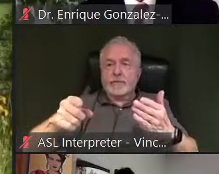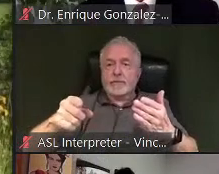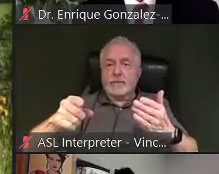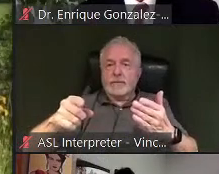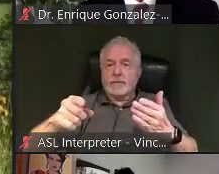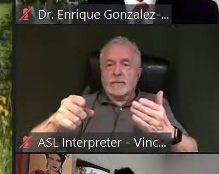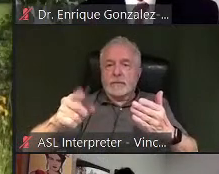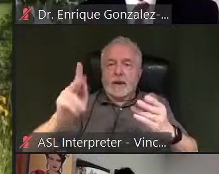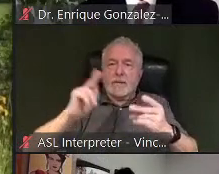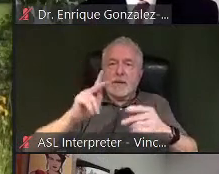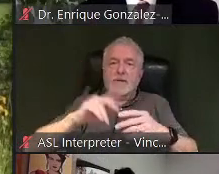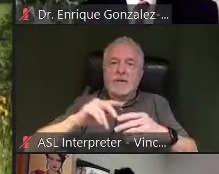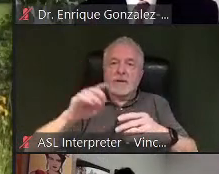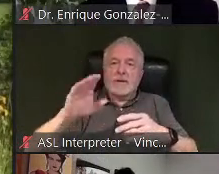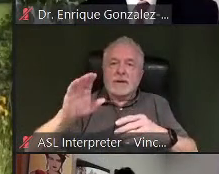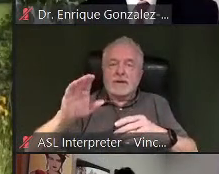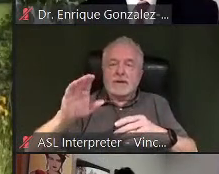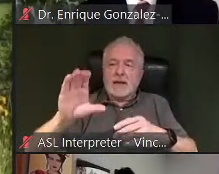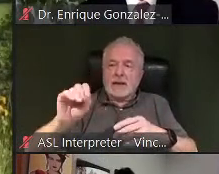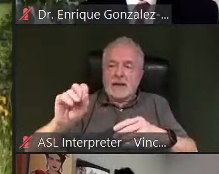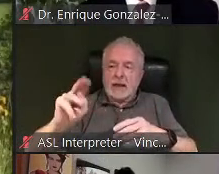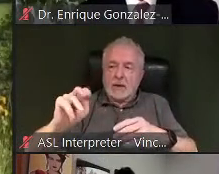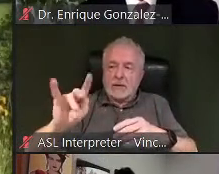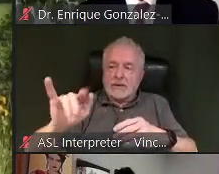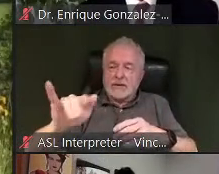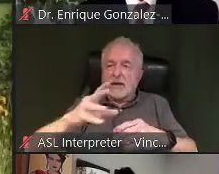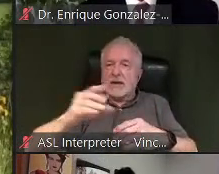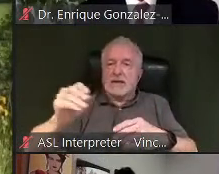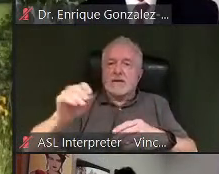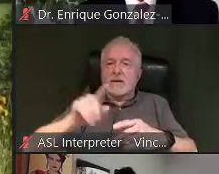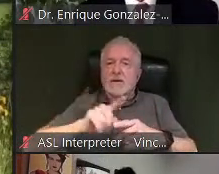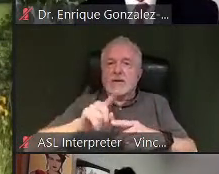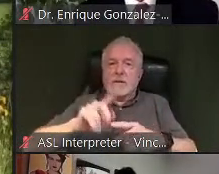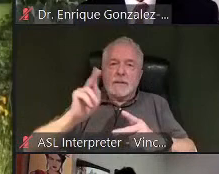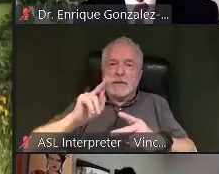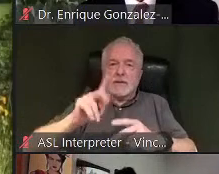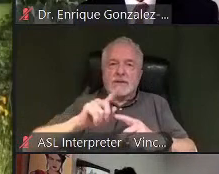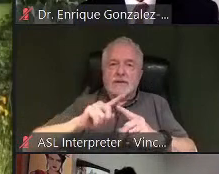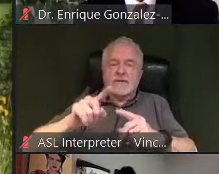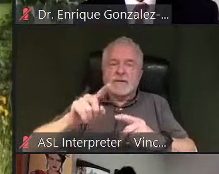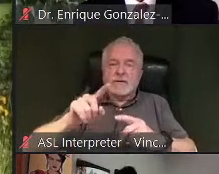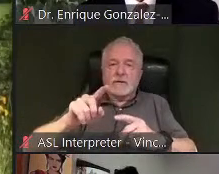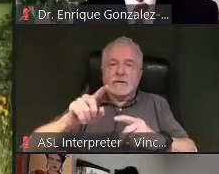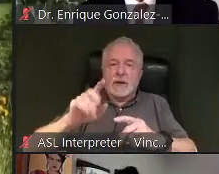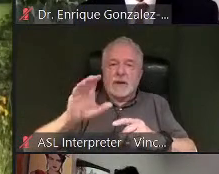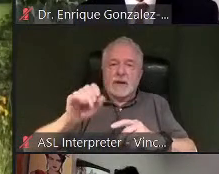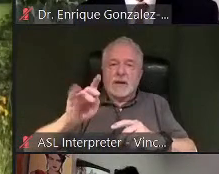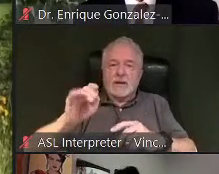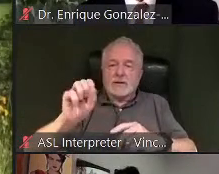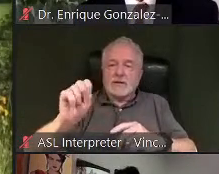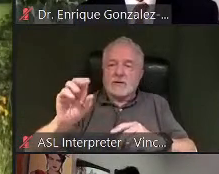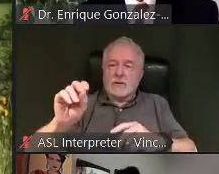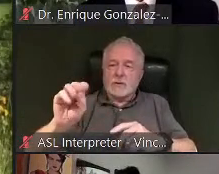People from the council, the county and also from the different people, different officials from the Sonoma County that are